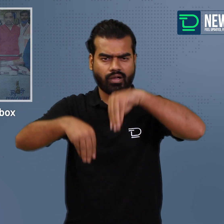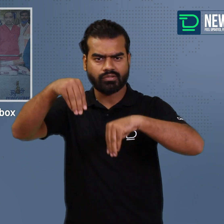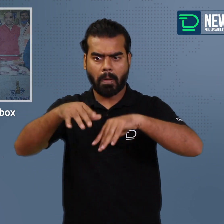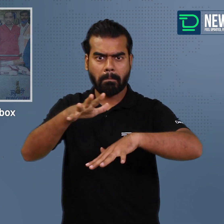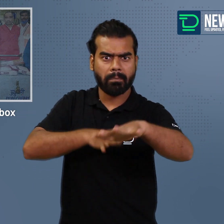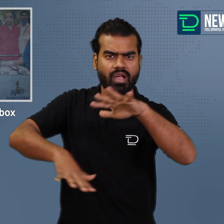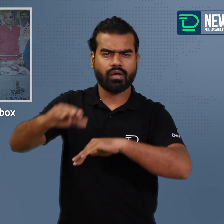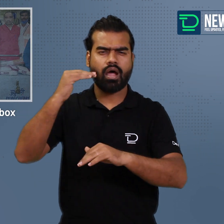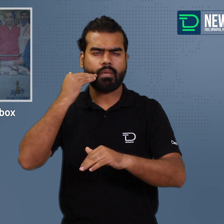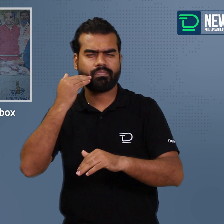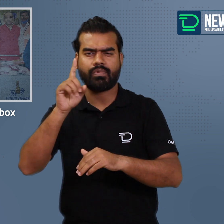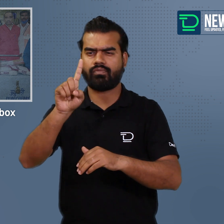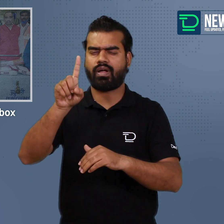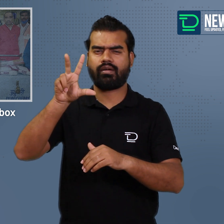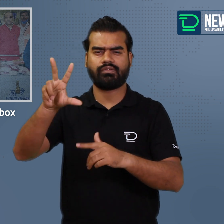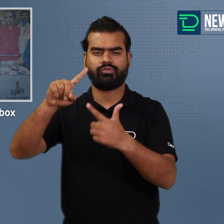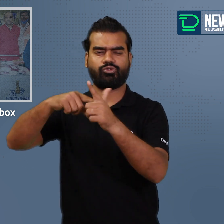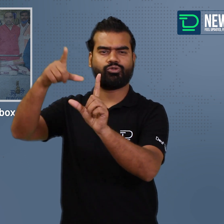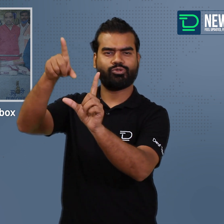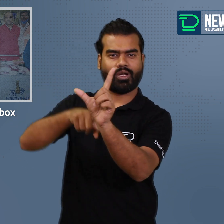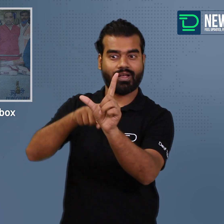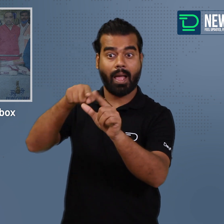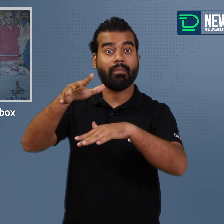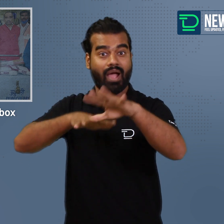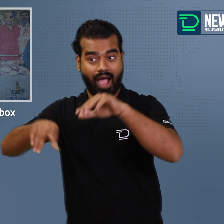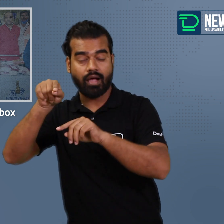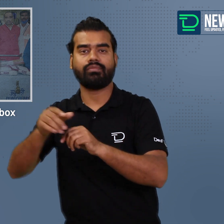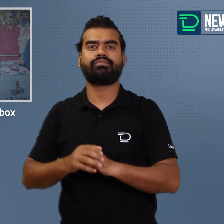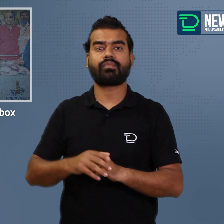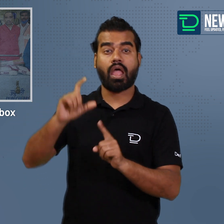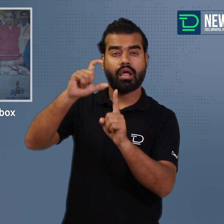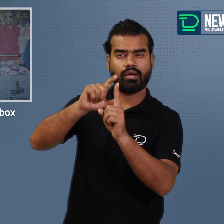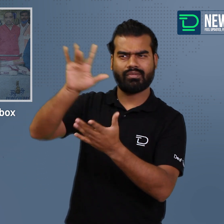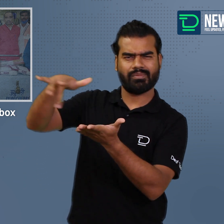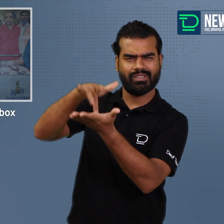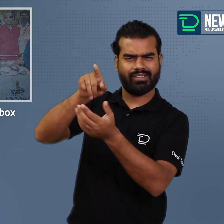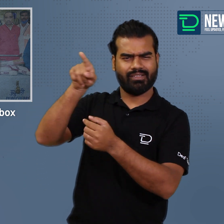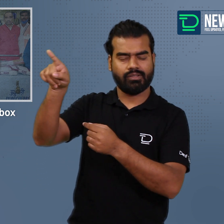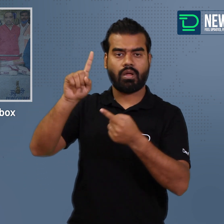The presidential election will be held on July 18.